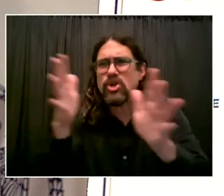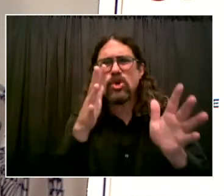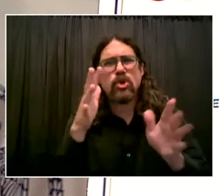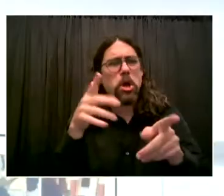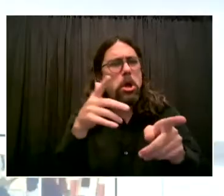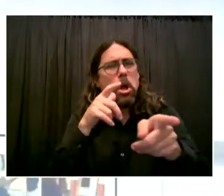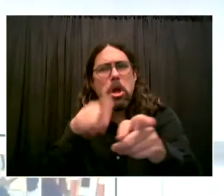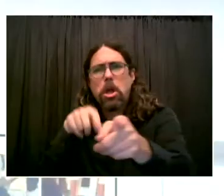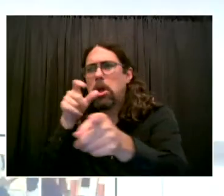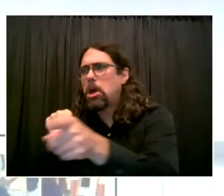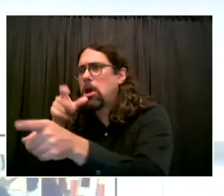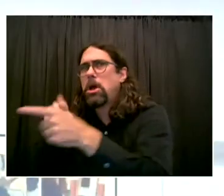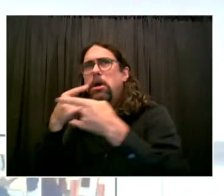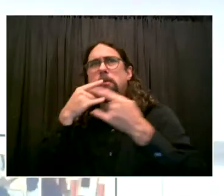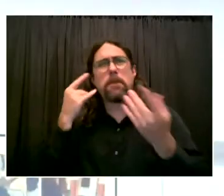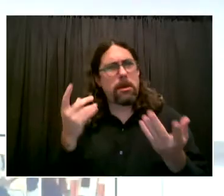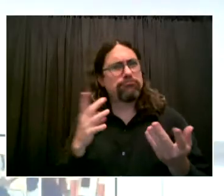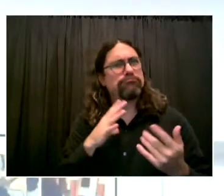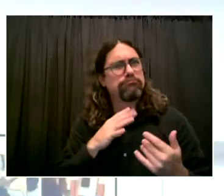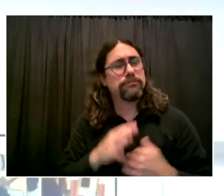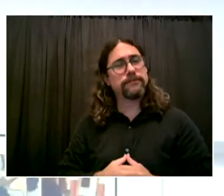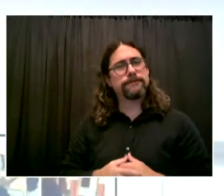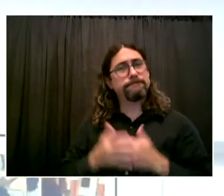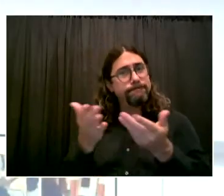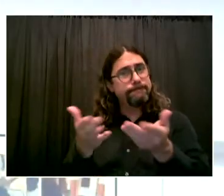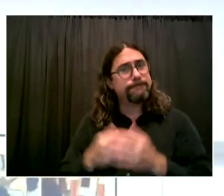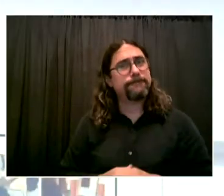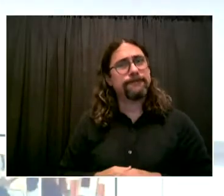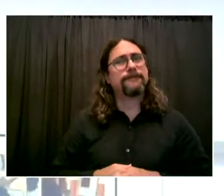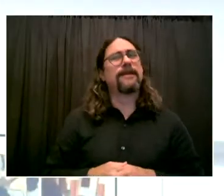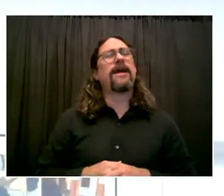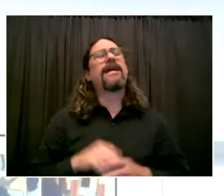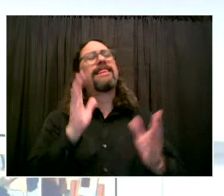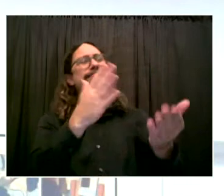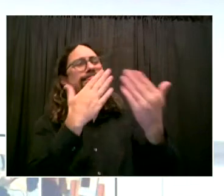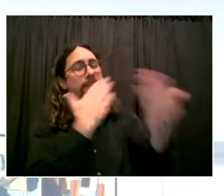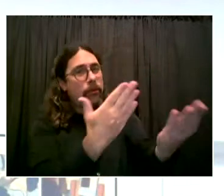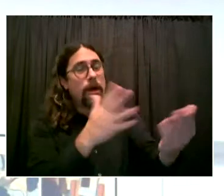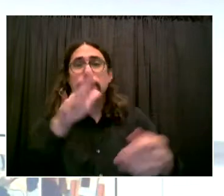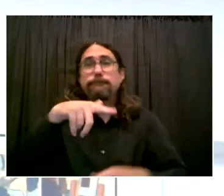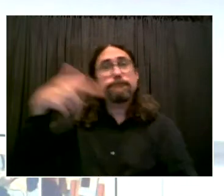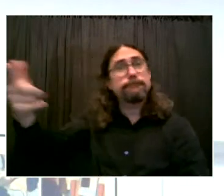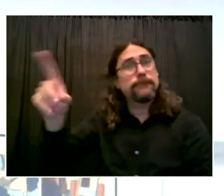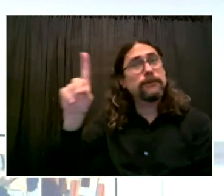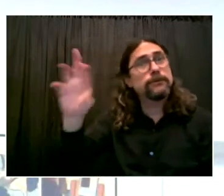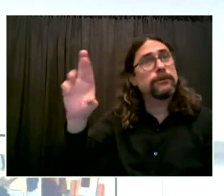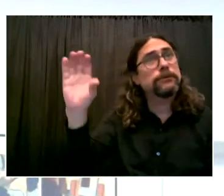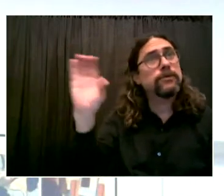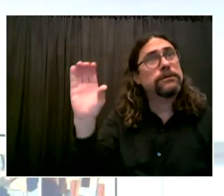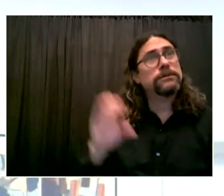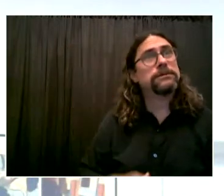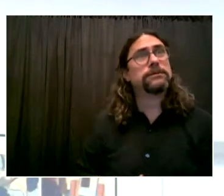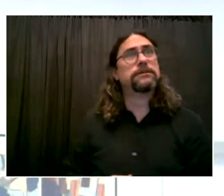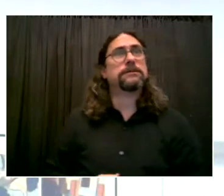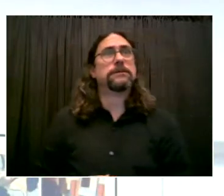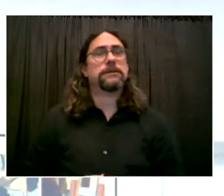STANDARD. DR. CHOKSHI? JUST TO ADD